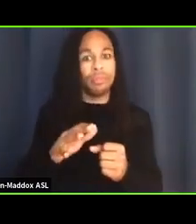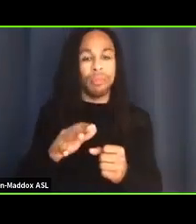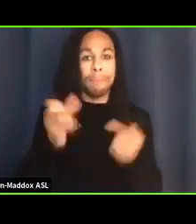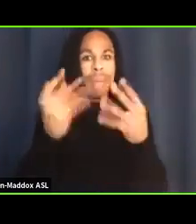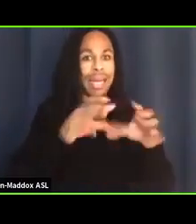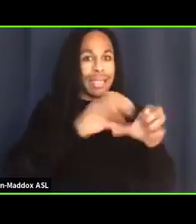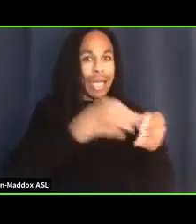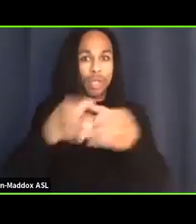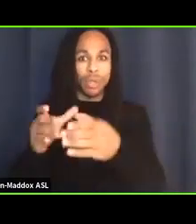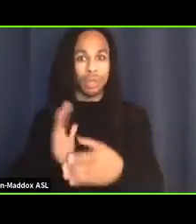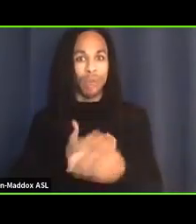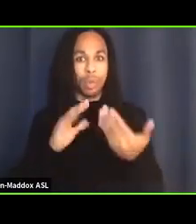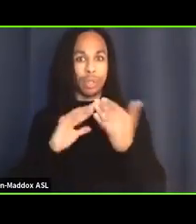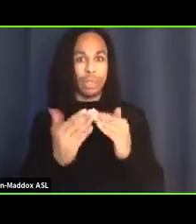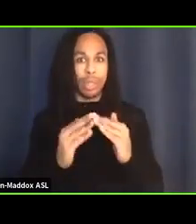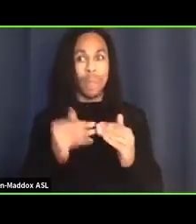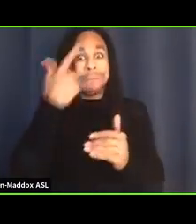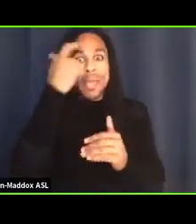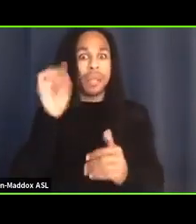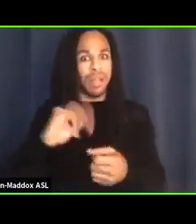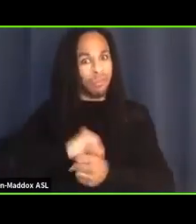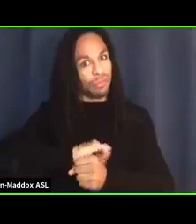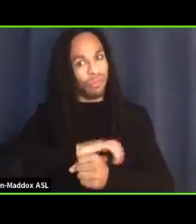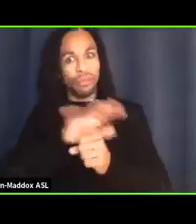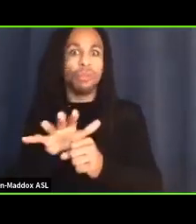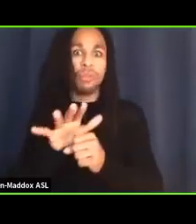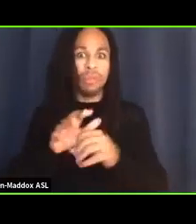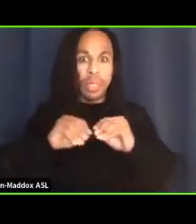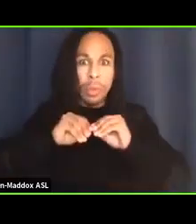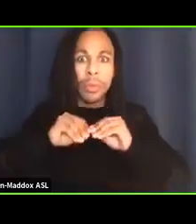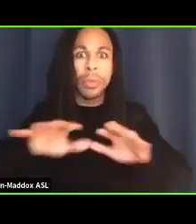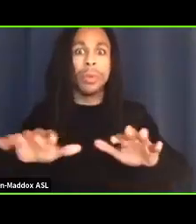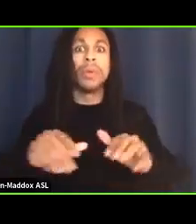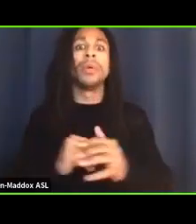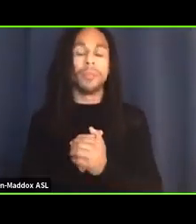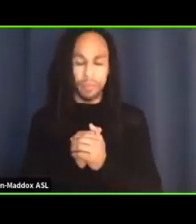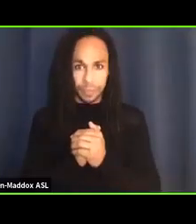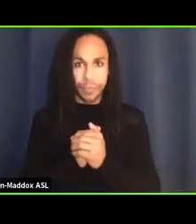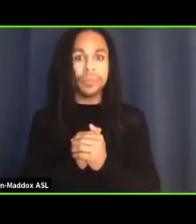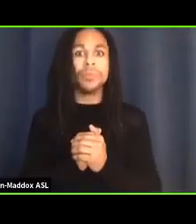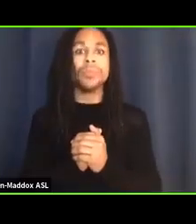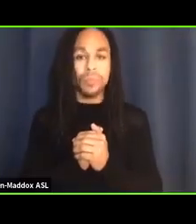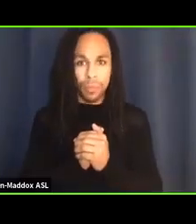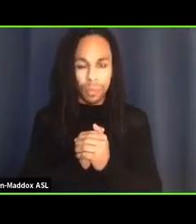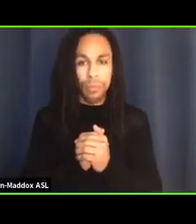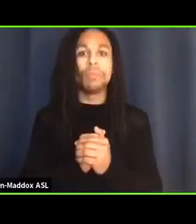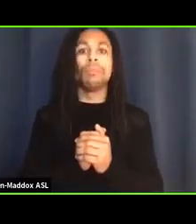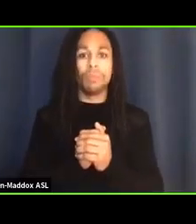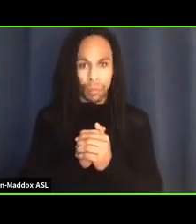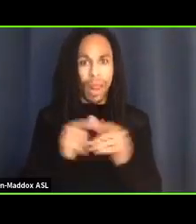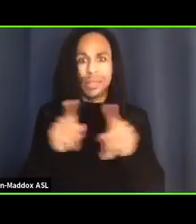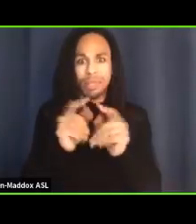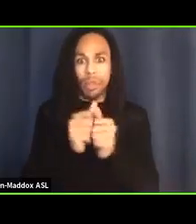federal structure at the federal, state, and city level, yet, we also understand that budgets